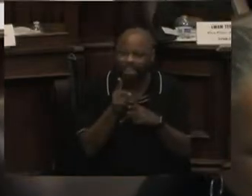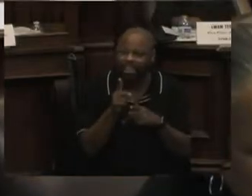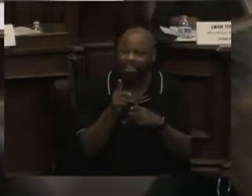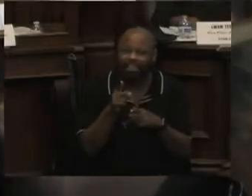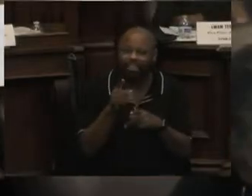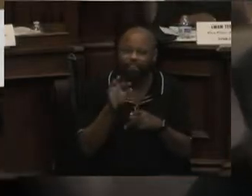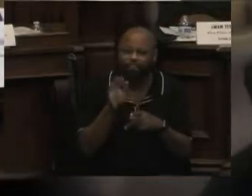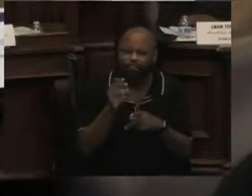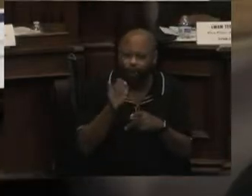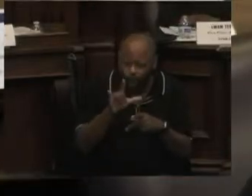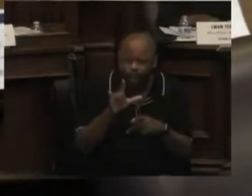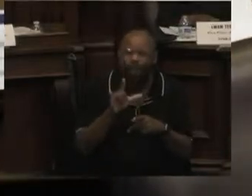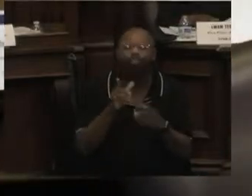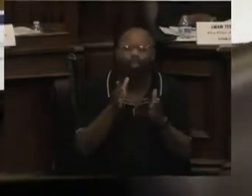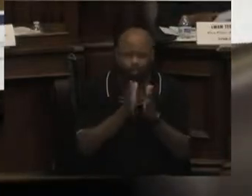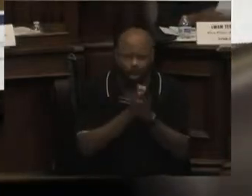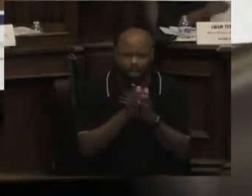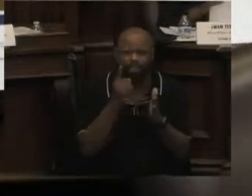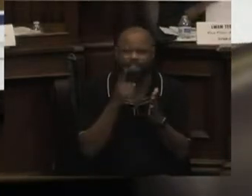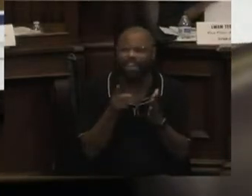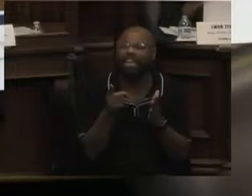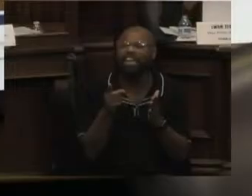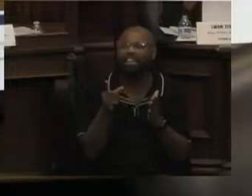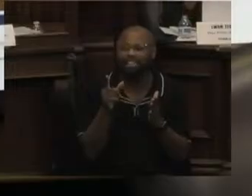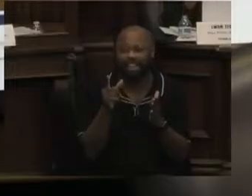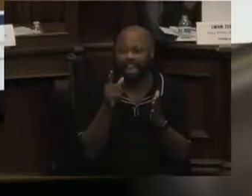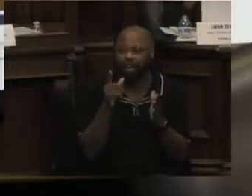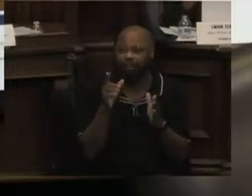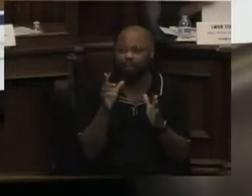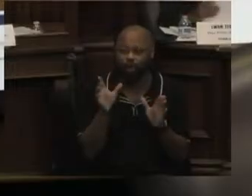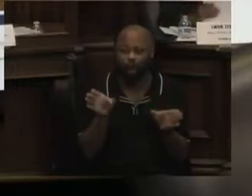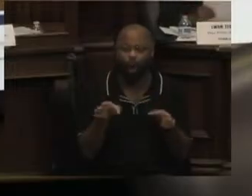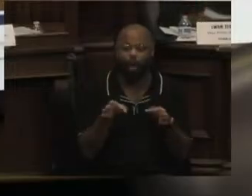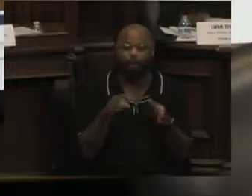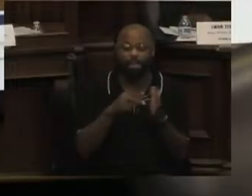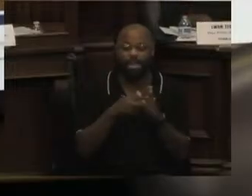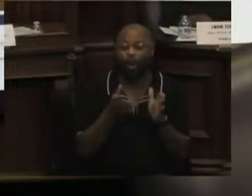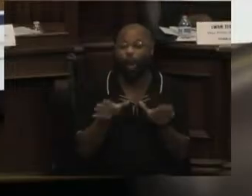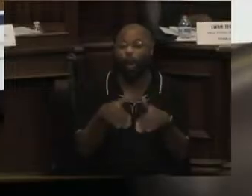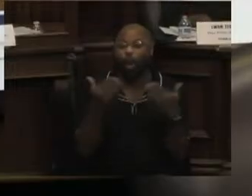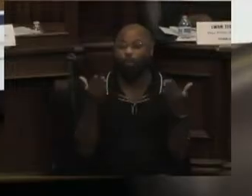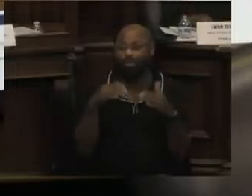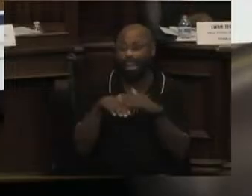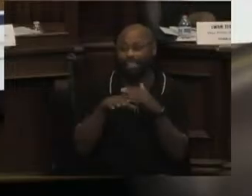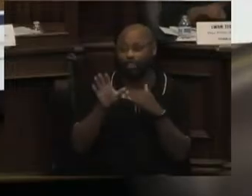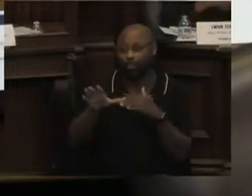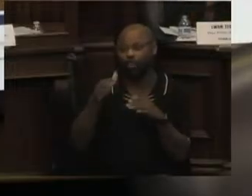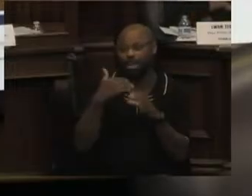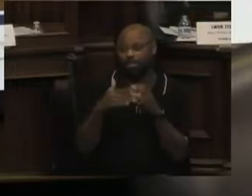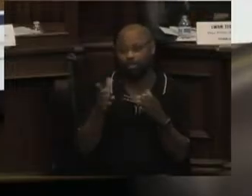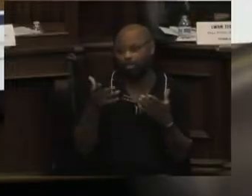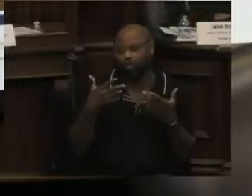emails. You just said we have to be very careful about that, because if there's a Foil request that can open up